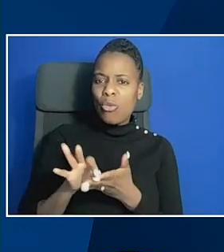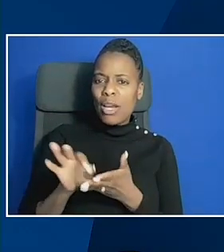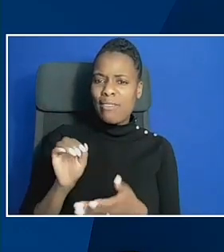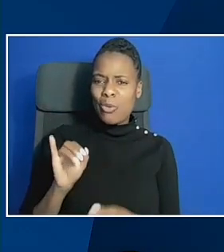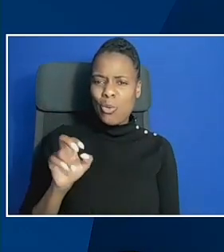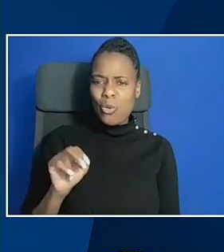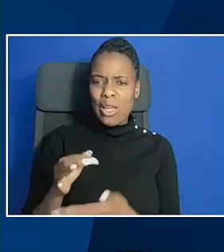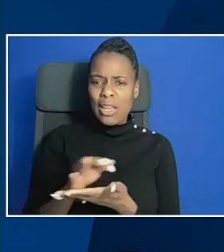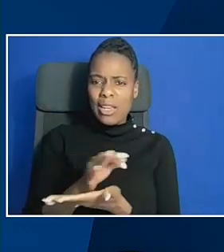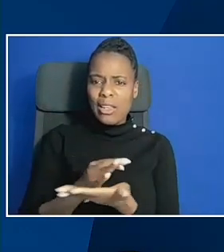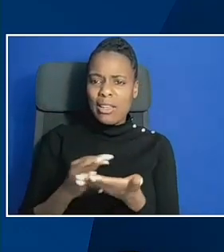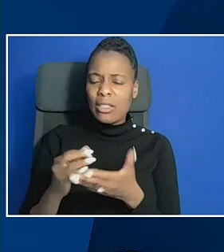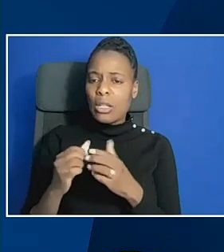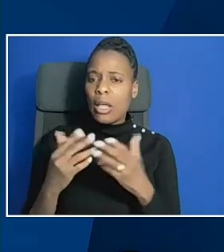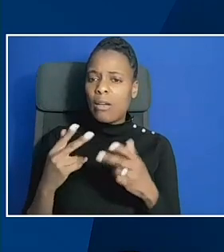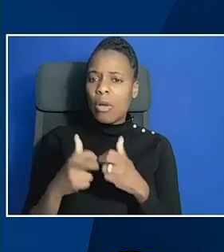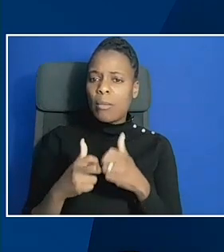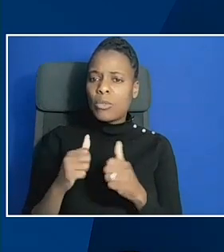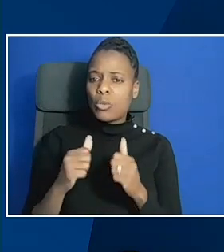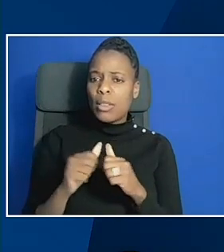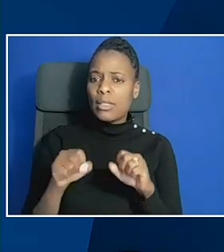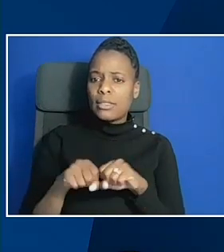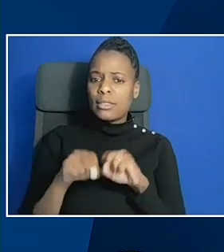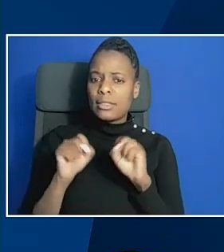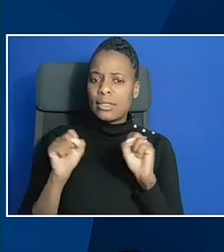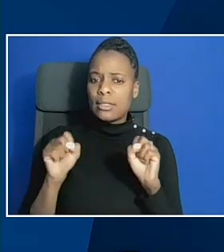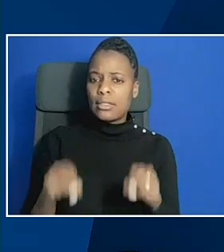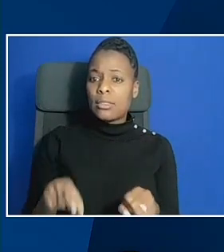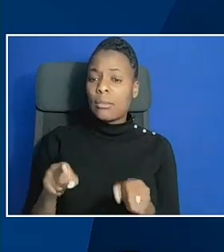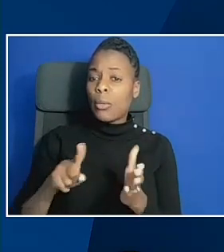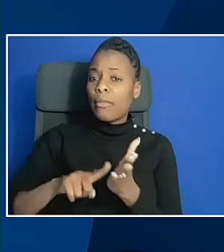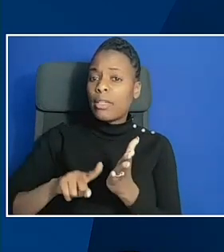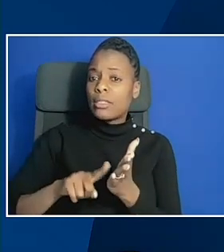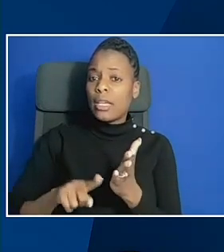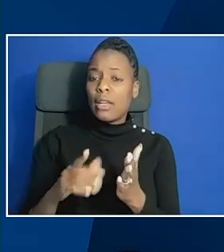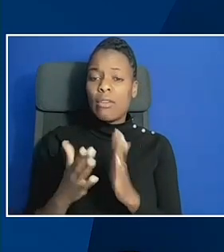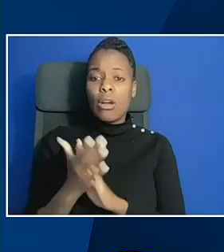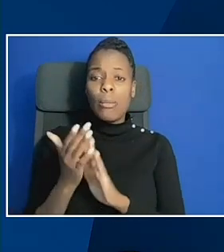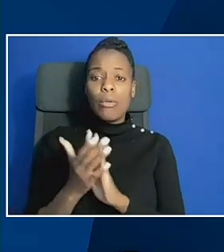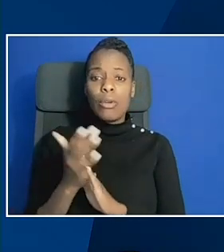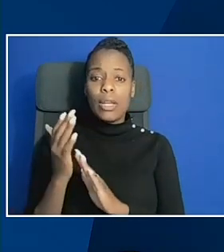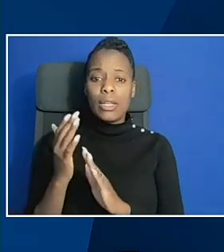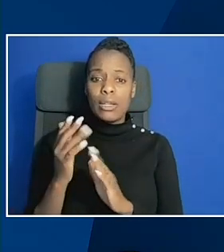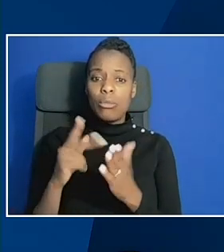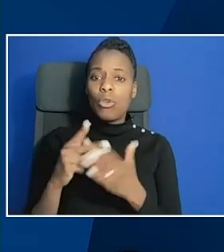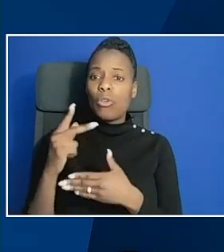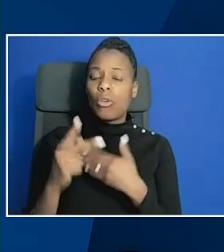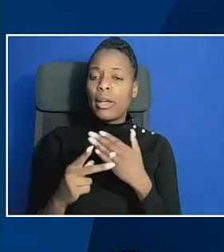and, you know, they got investigated for operating, you know, programs overseas, yadda yadda. The point being, right, that